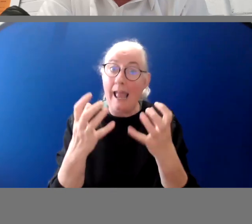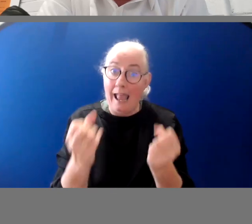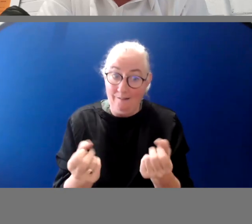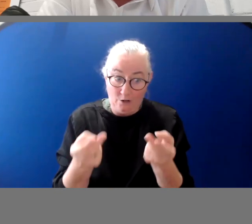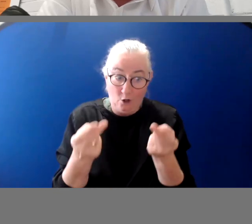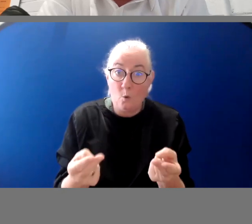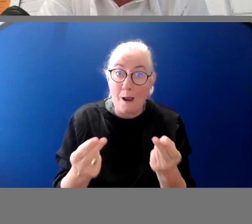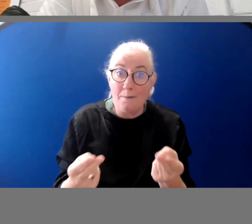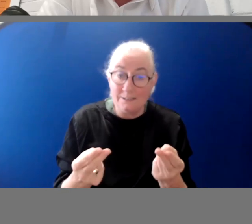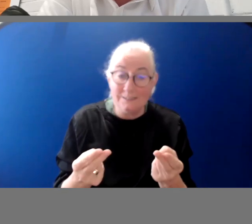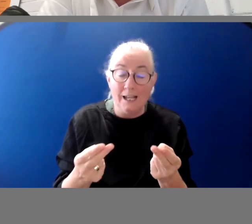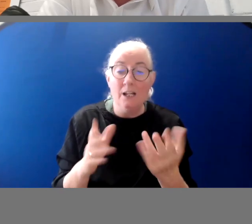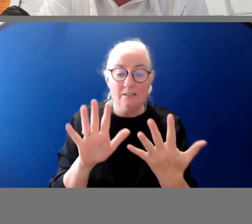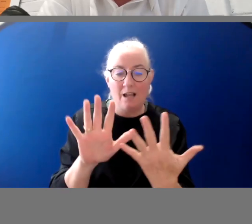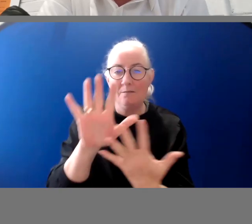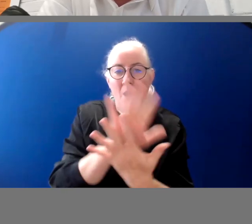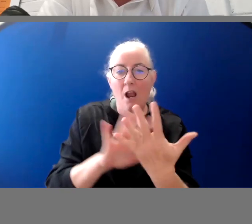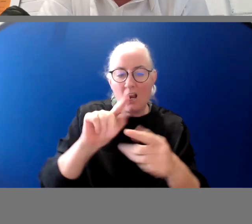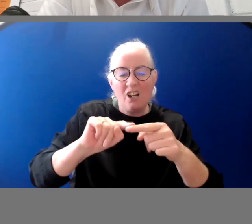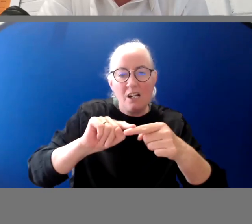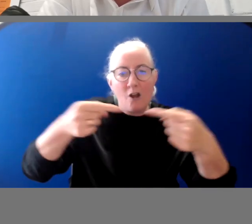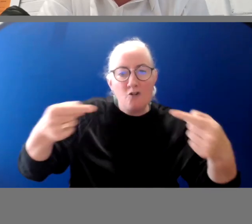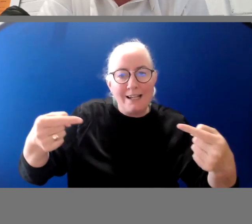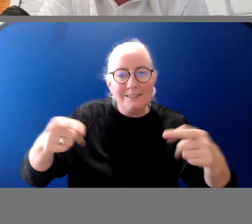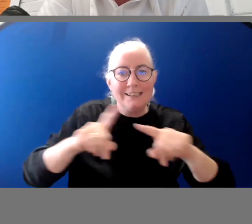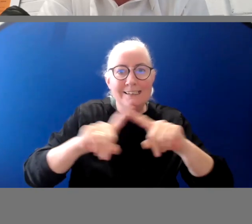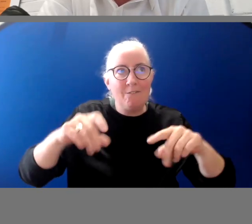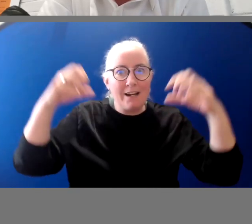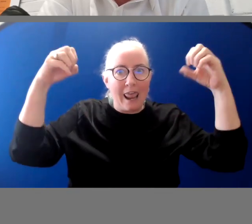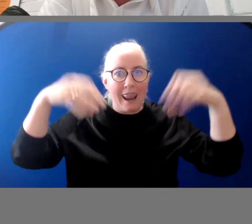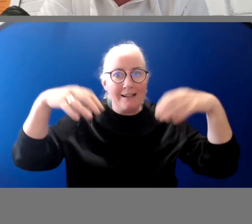the manifestations contrast during all different lighting conditions and against the background